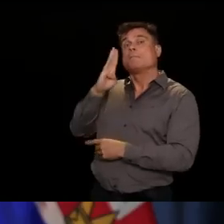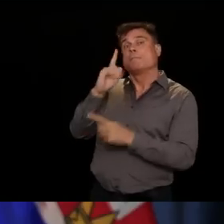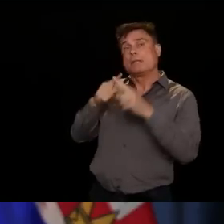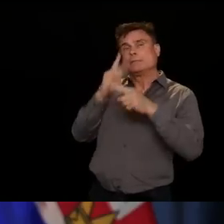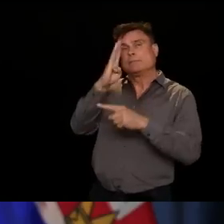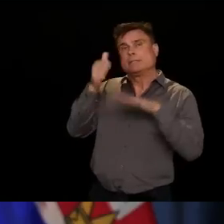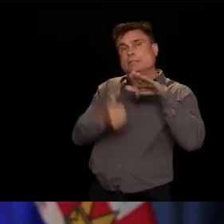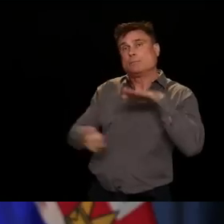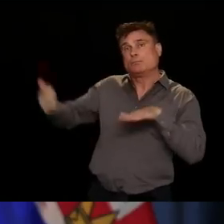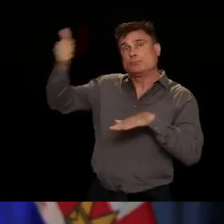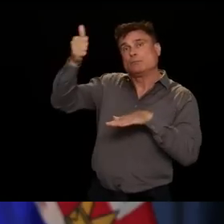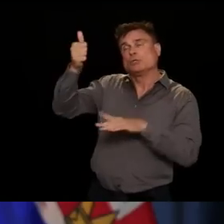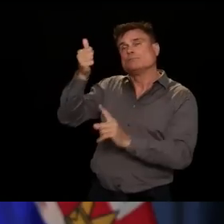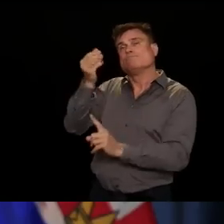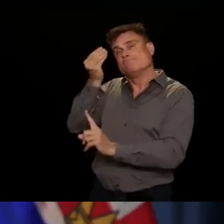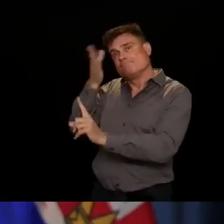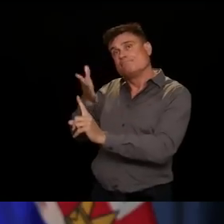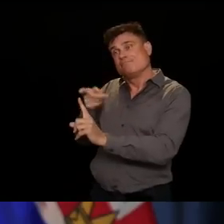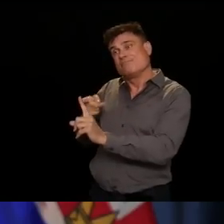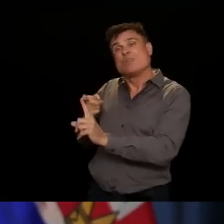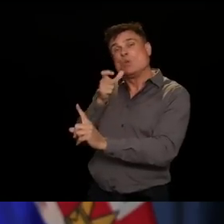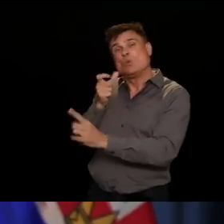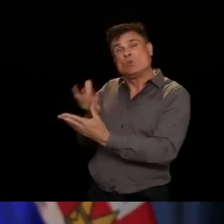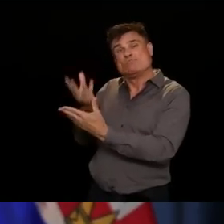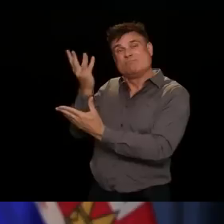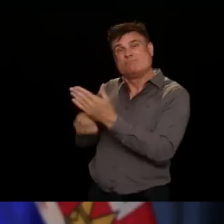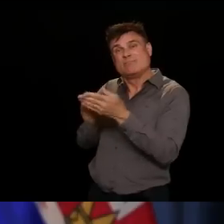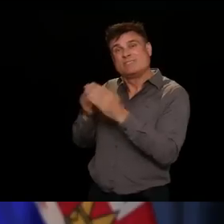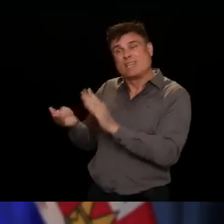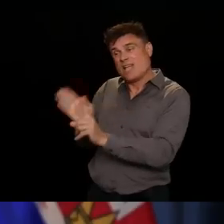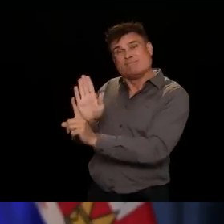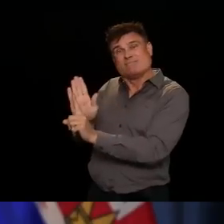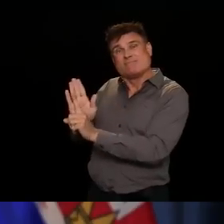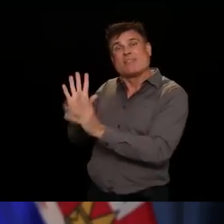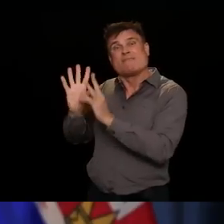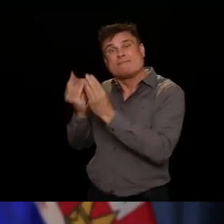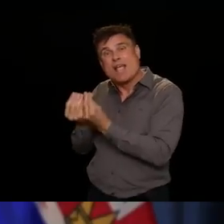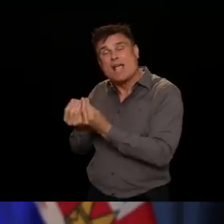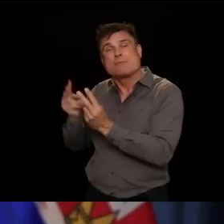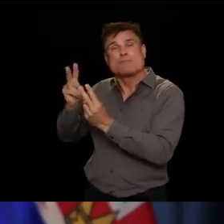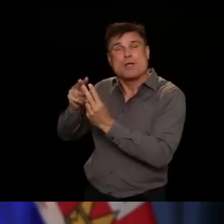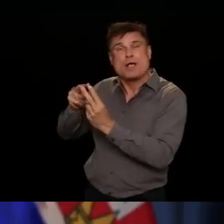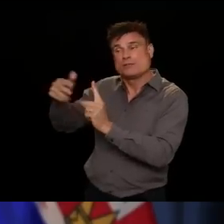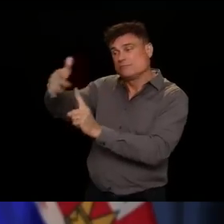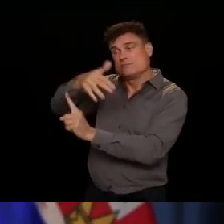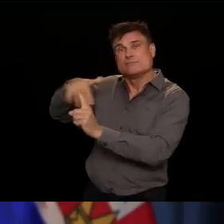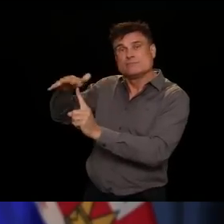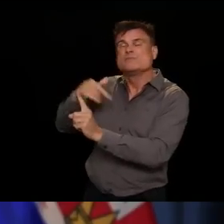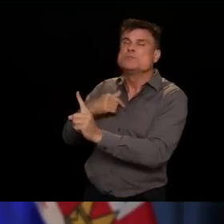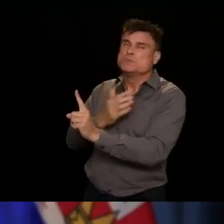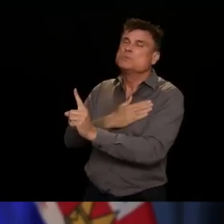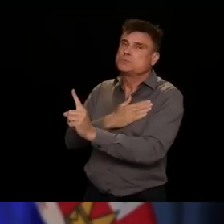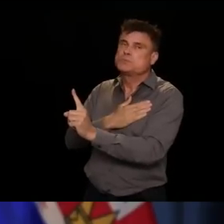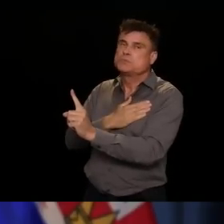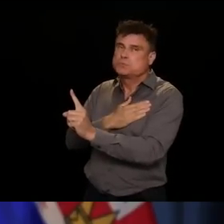in Vancouver Coastal Health in the last 24 hours in long-term care. This is a very significant loss for the family